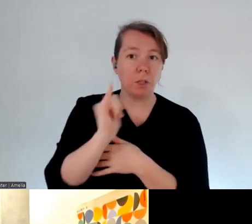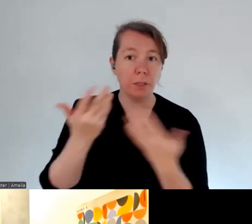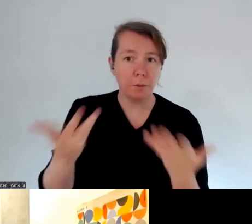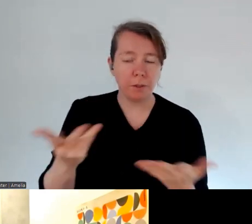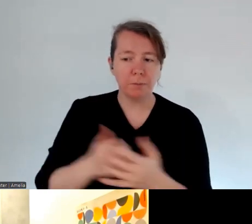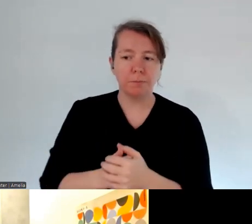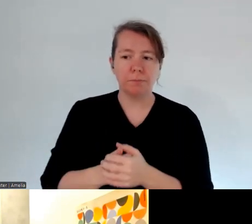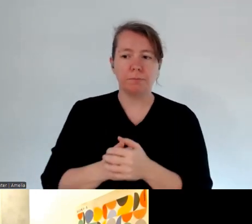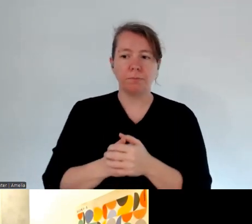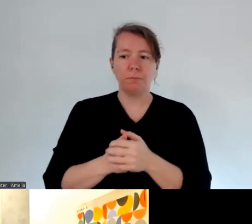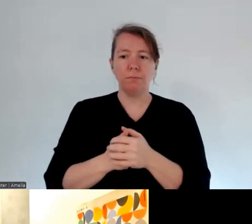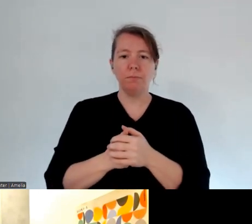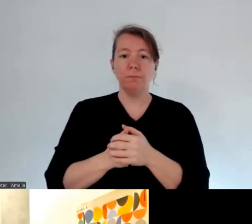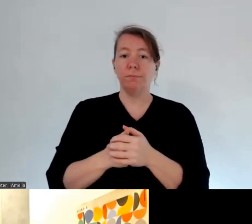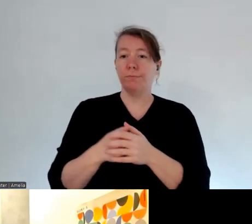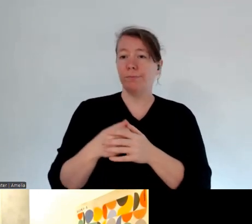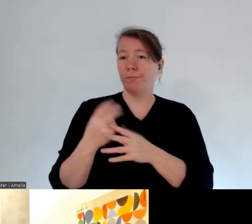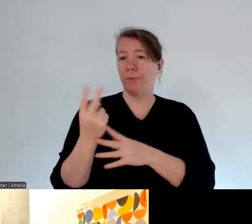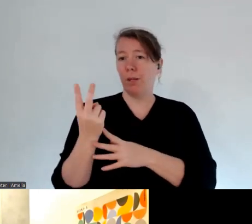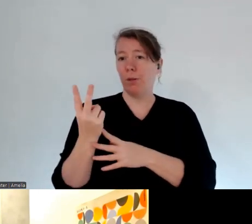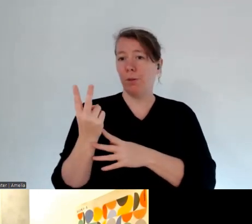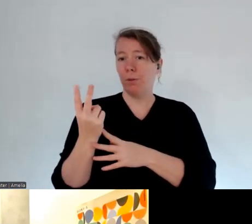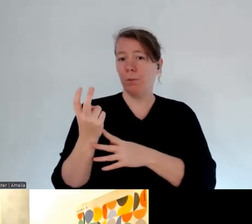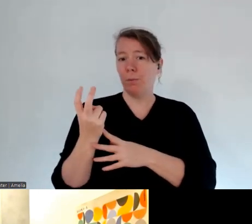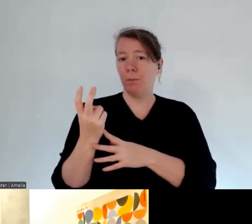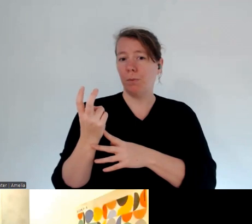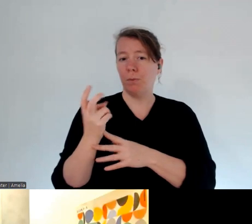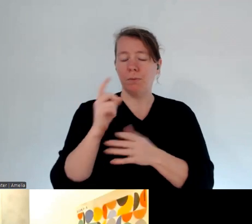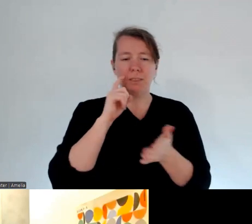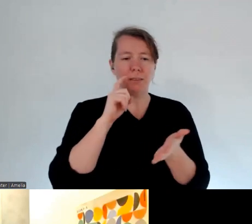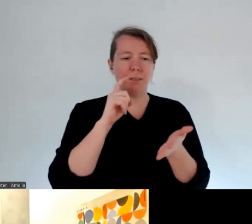Uh, we have two more questions, and I noticed that we're almost out of time.